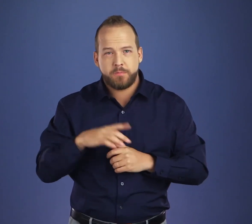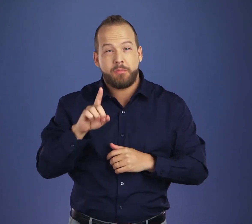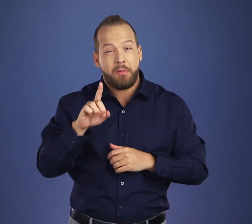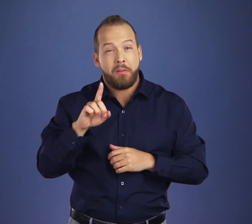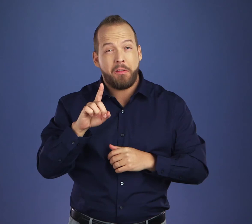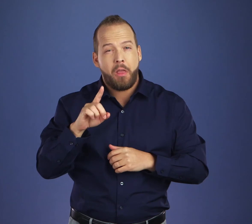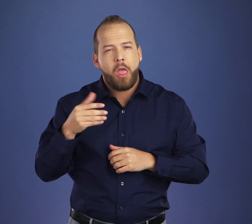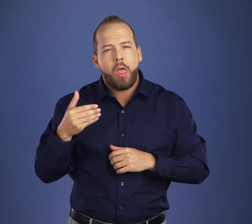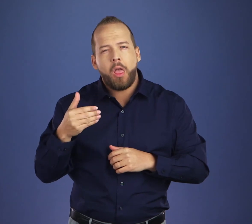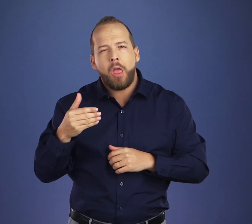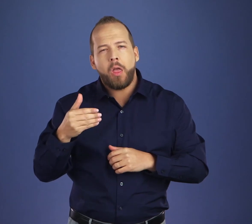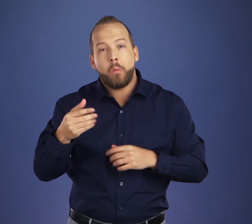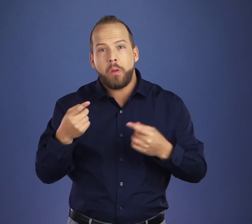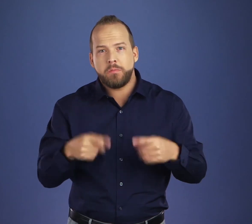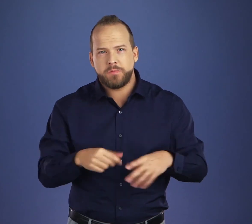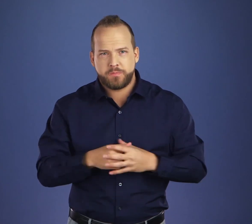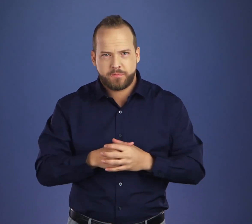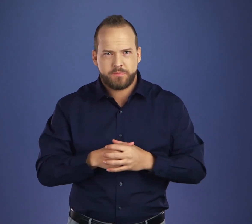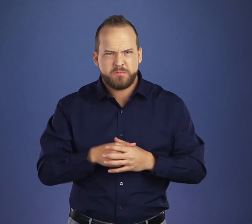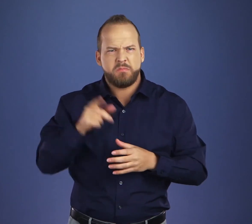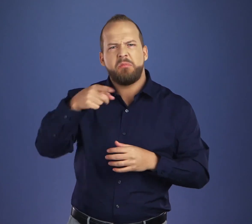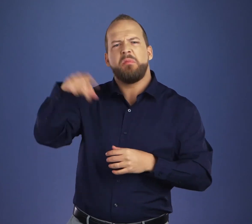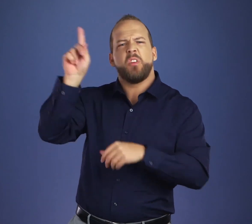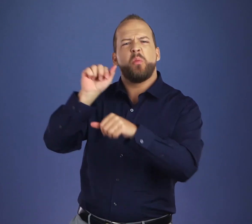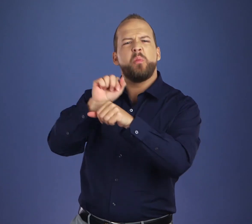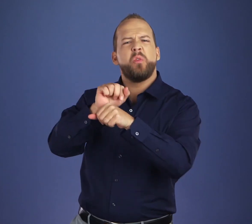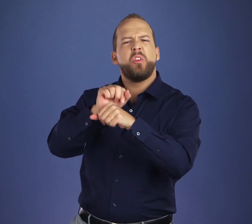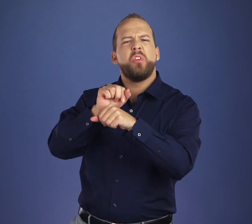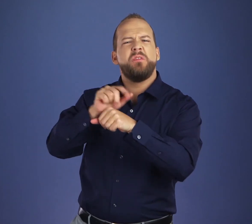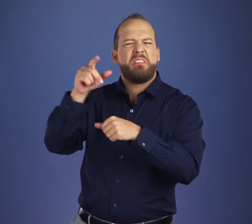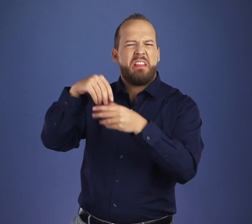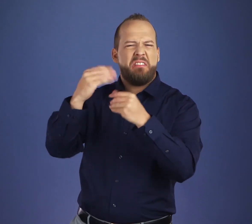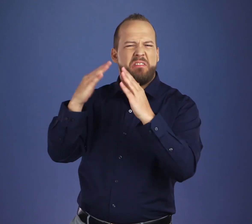Quite a while later, Ed got a sales job which took him out of town.